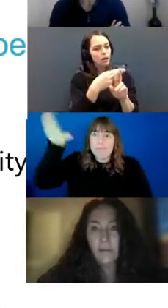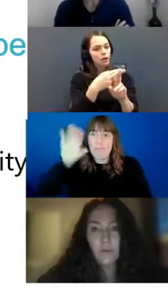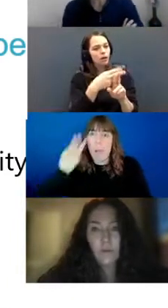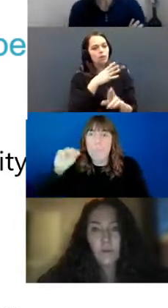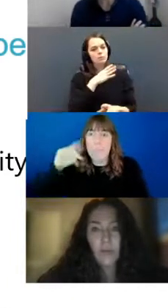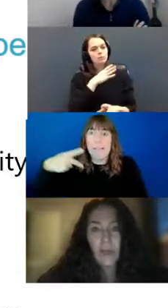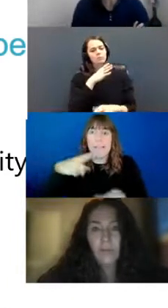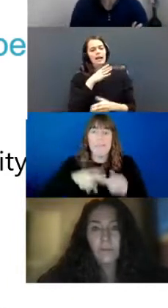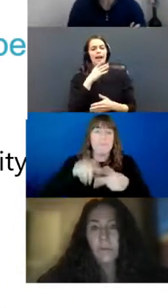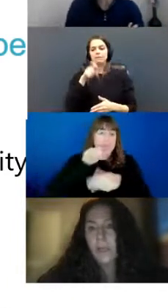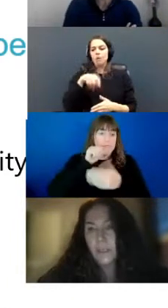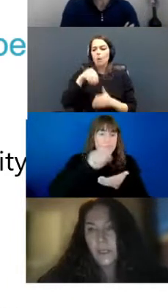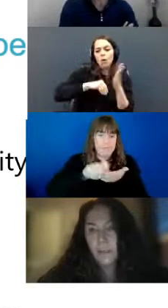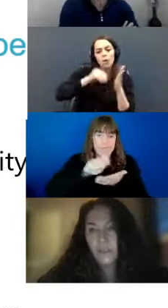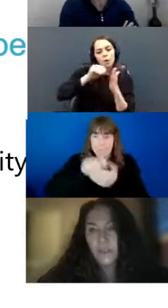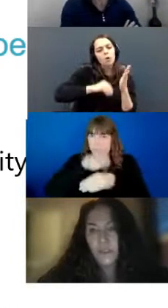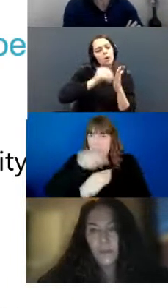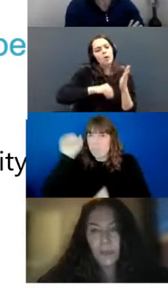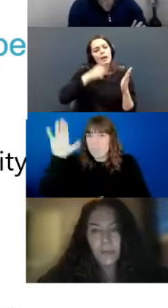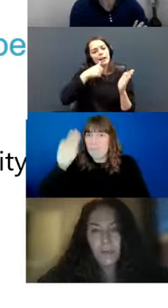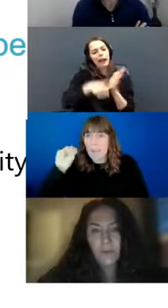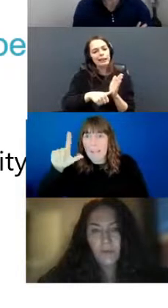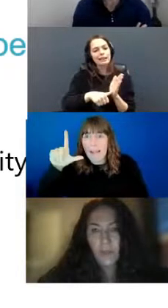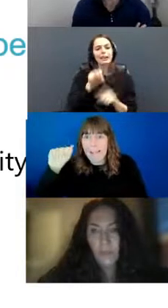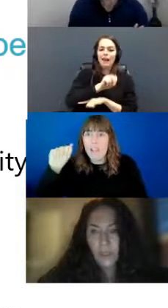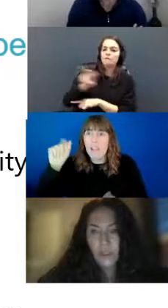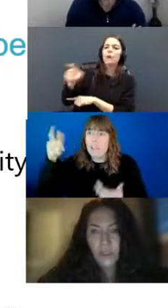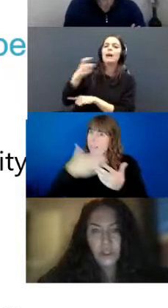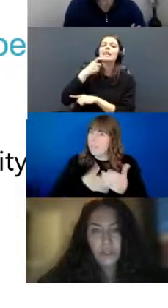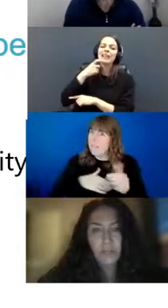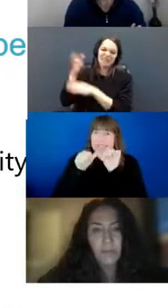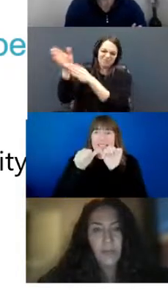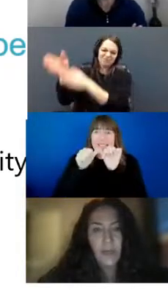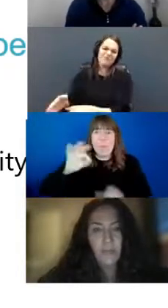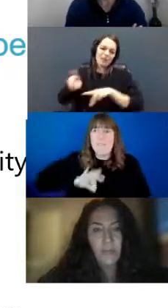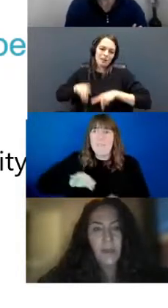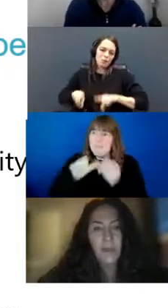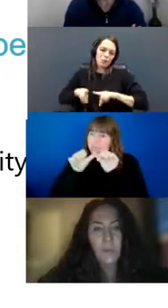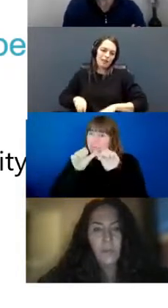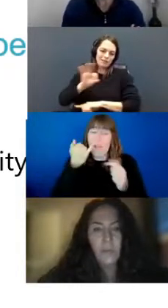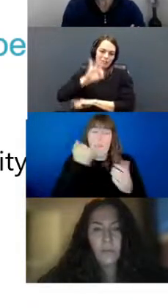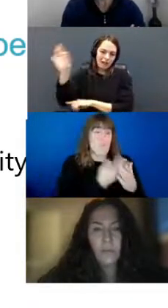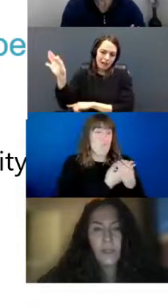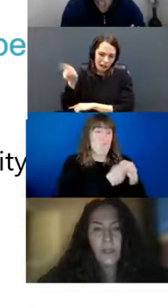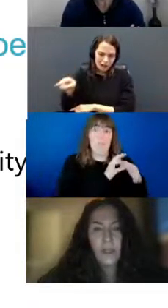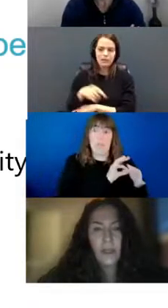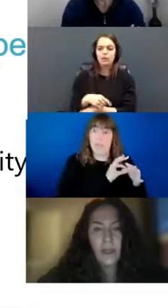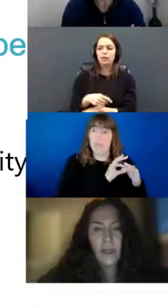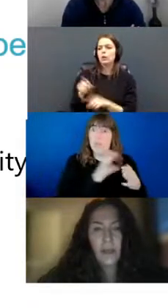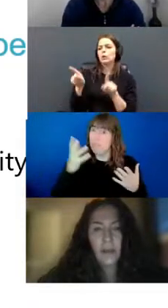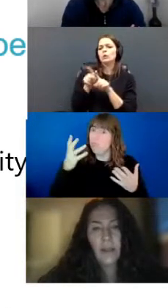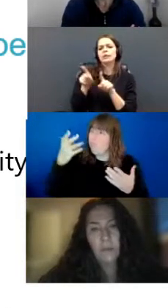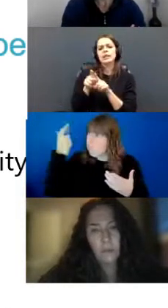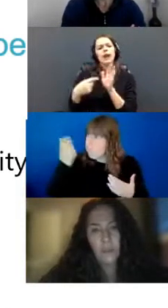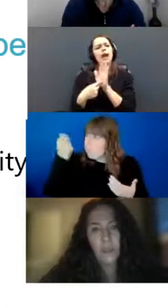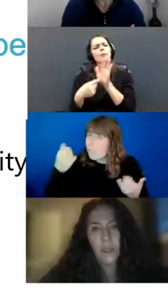to ask them to maintain provincial benefits when in relationships so many women and we're talking